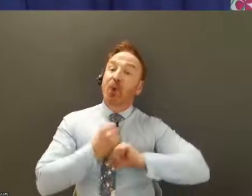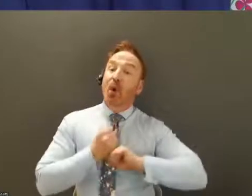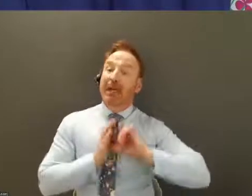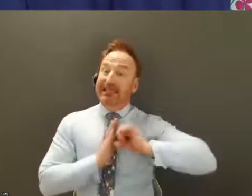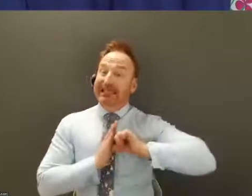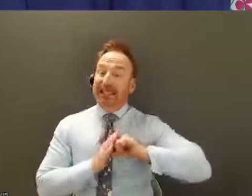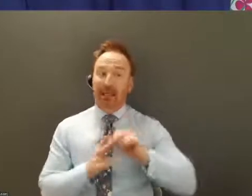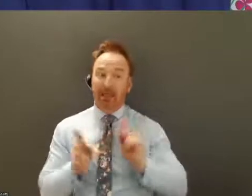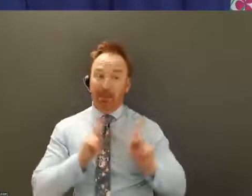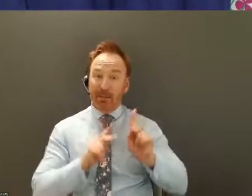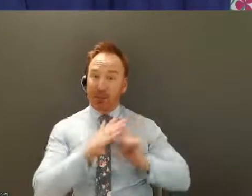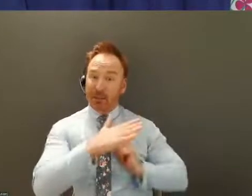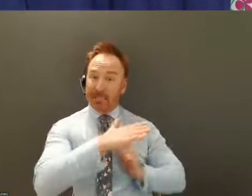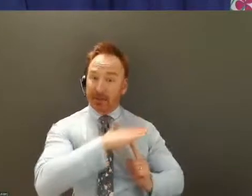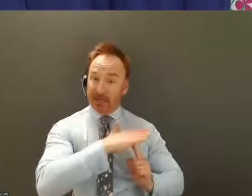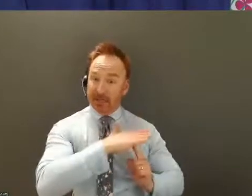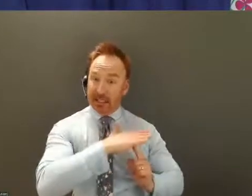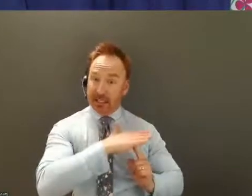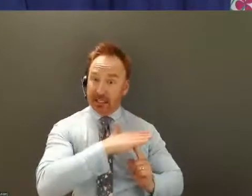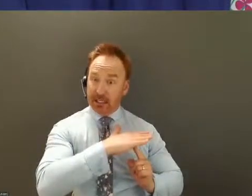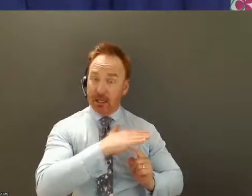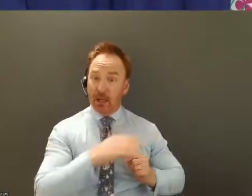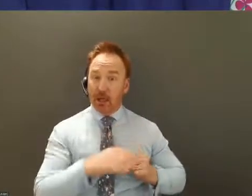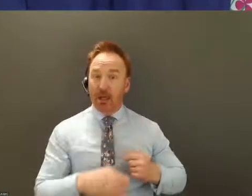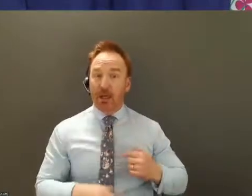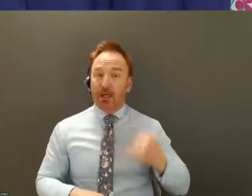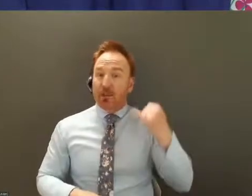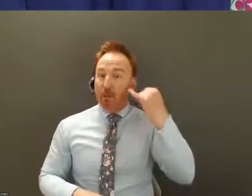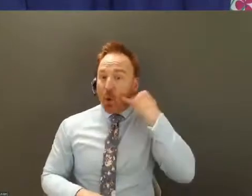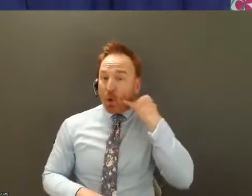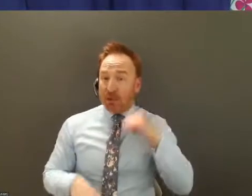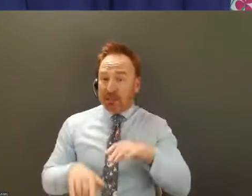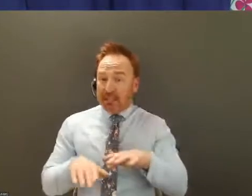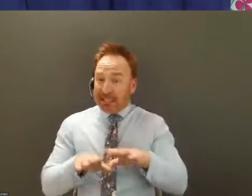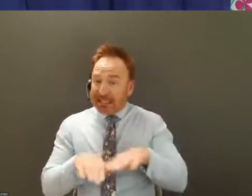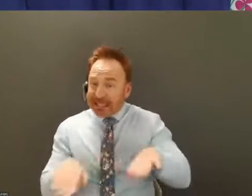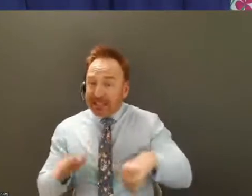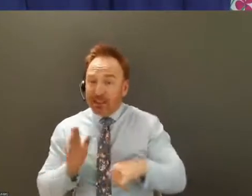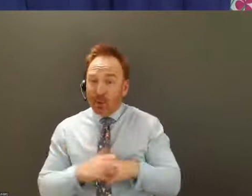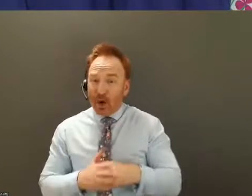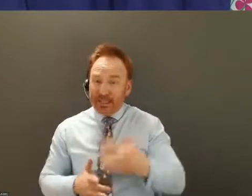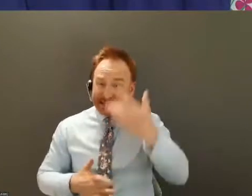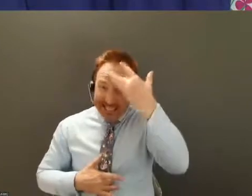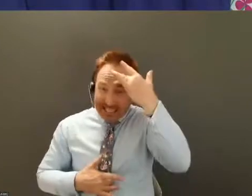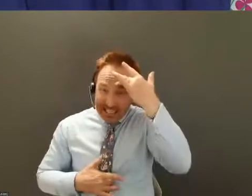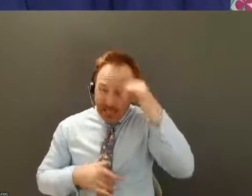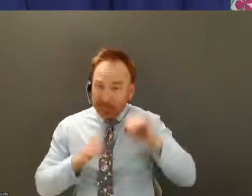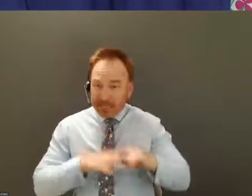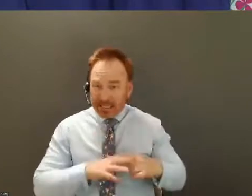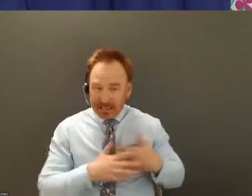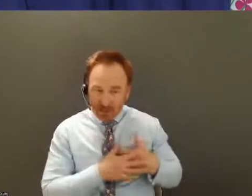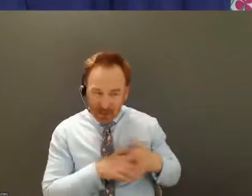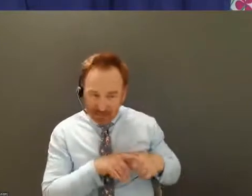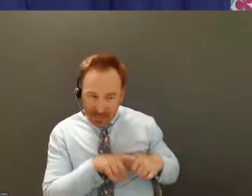transmission and smaller clusters may occur. What is the strategy to manage